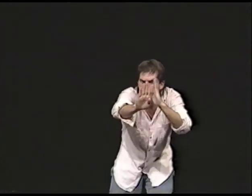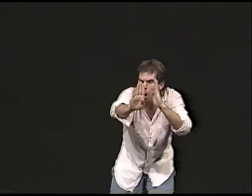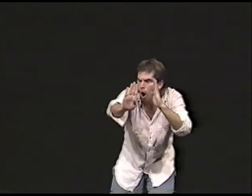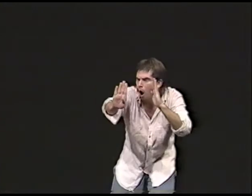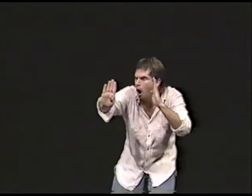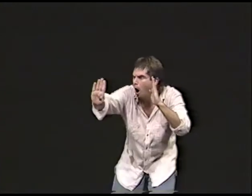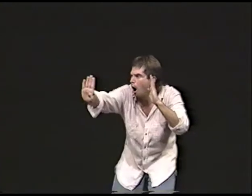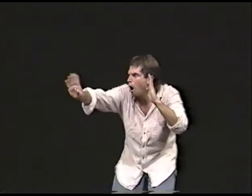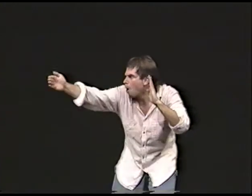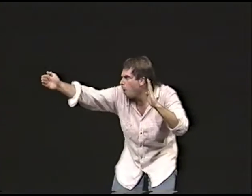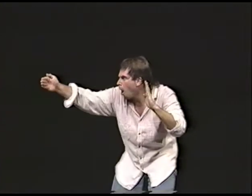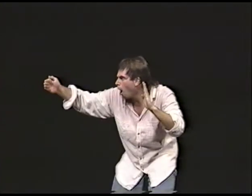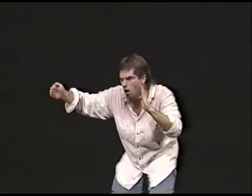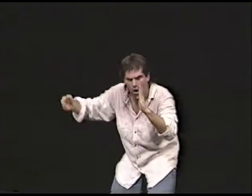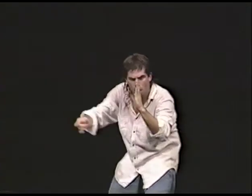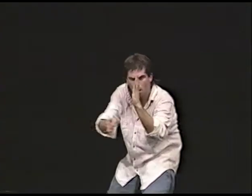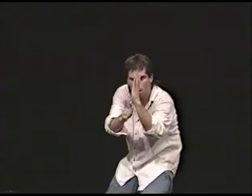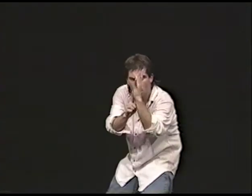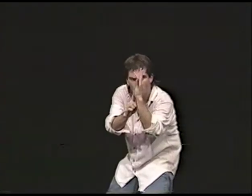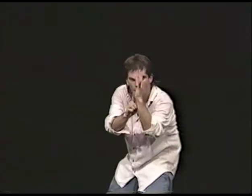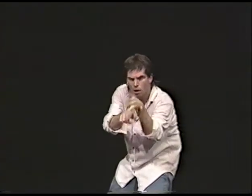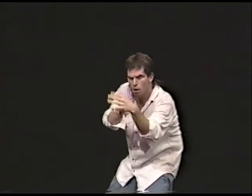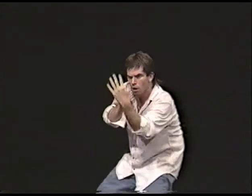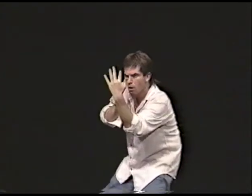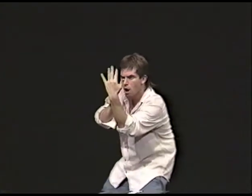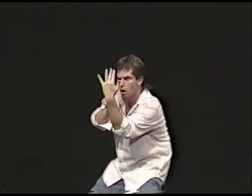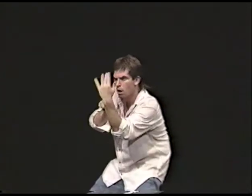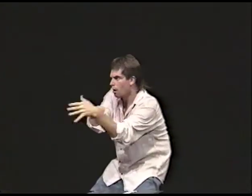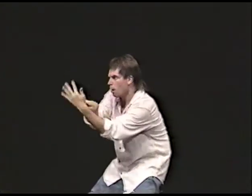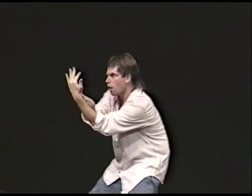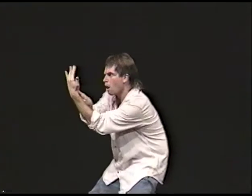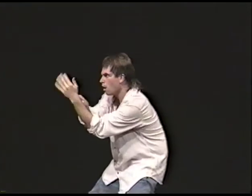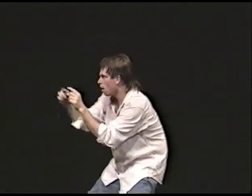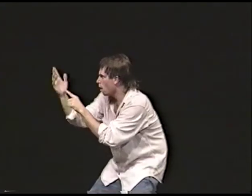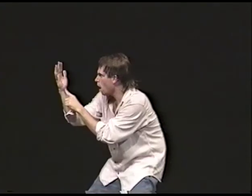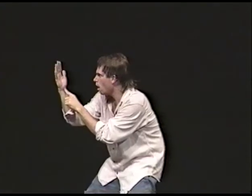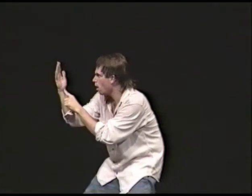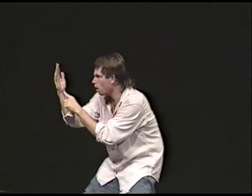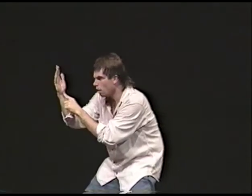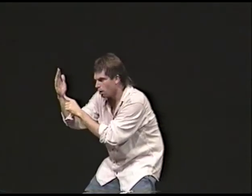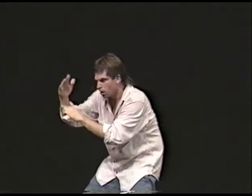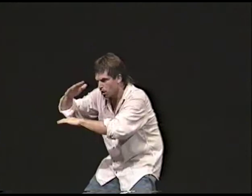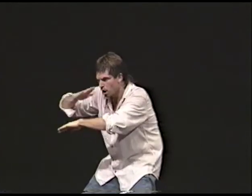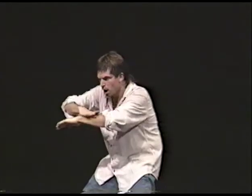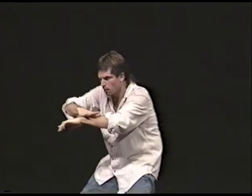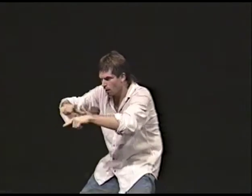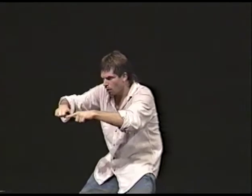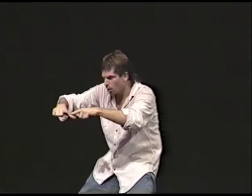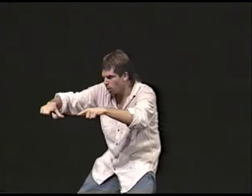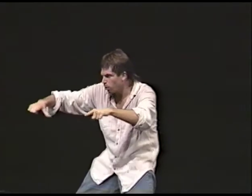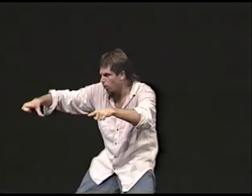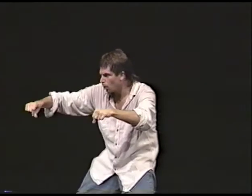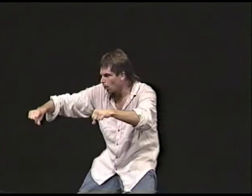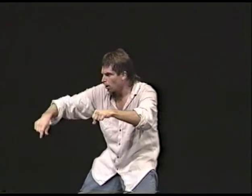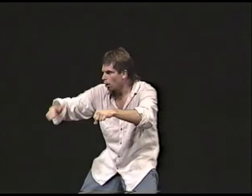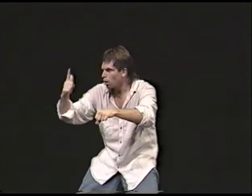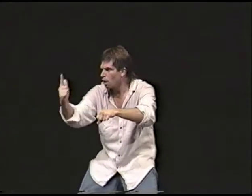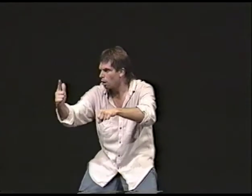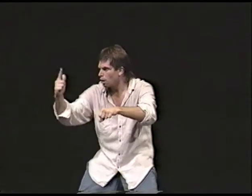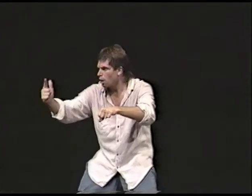It's a bungalow, small with candles on a table and a gun